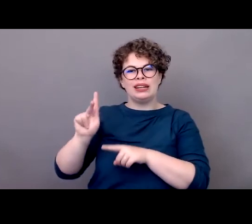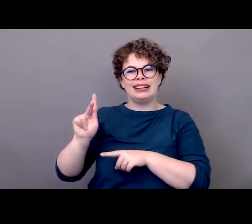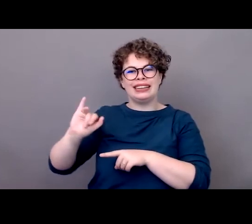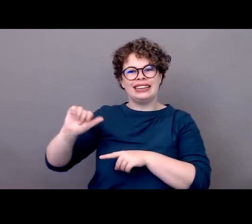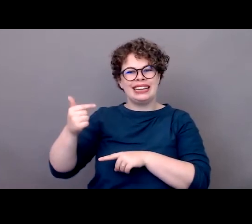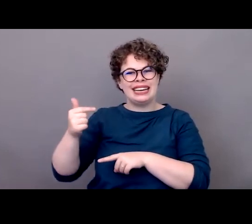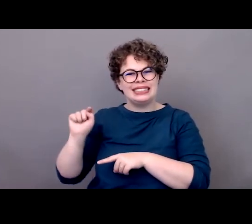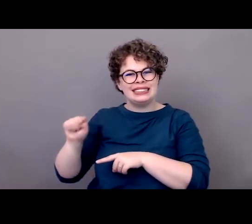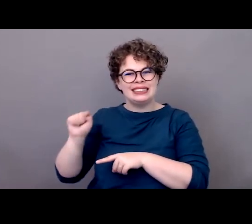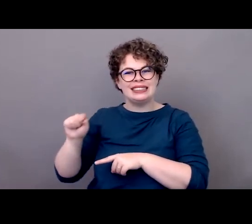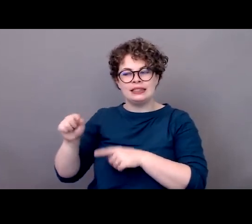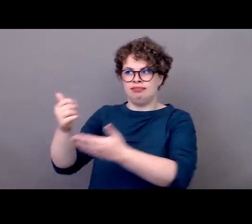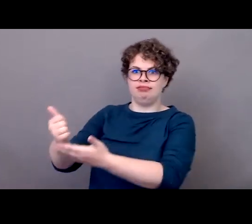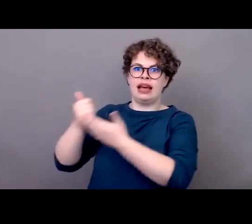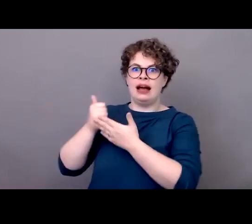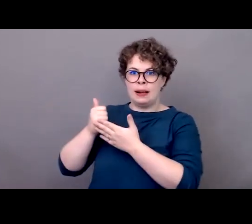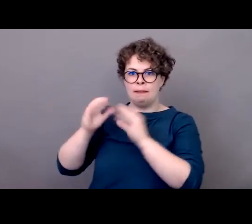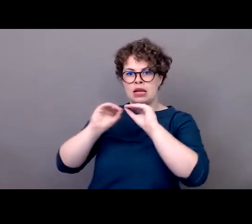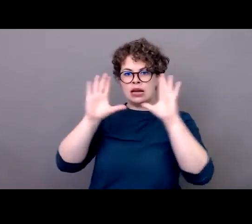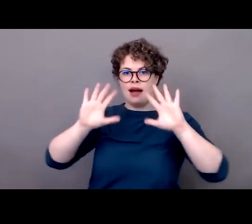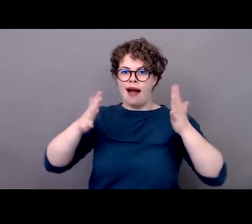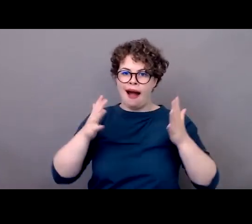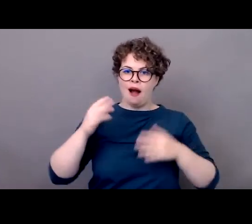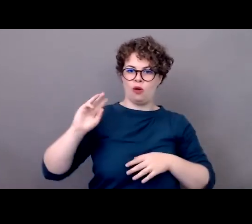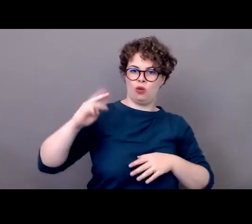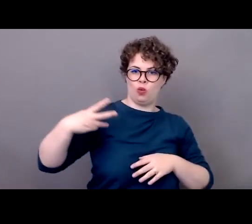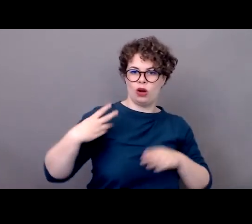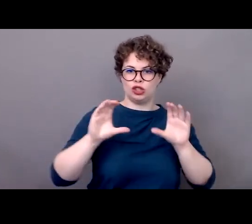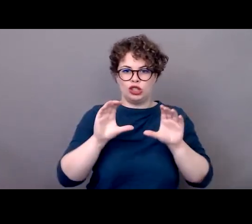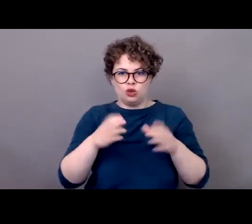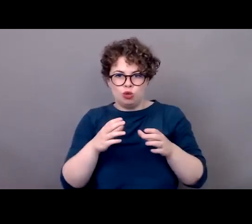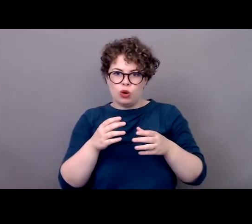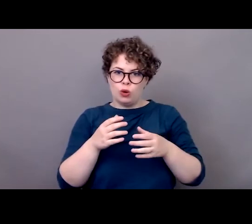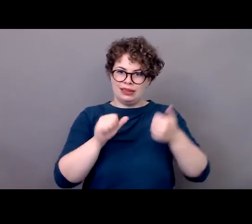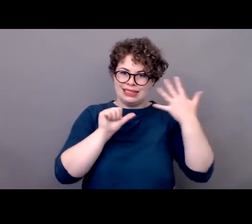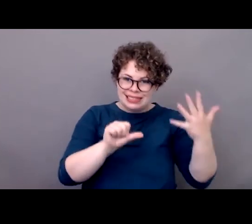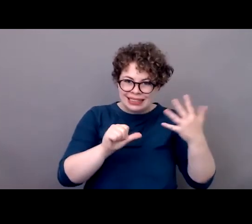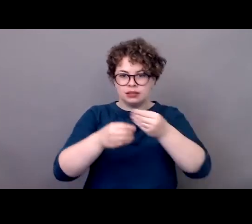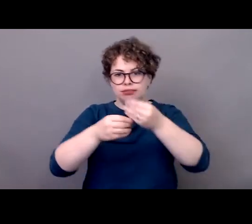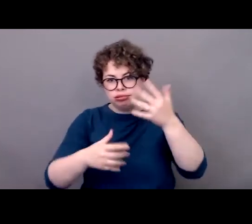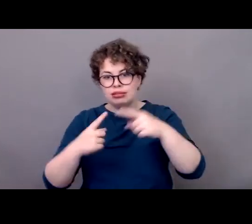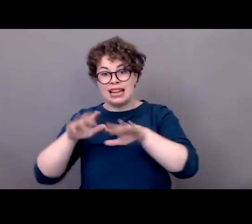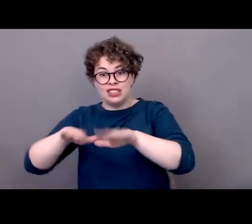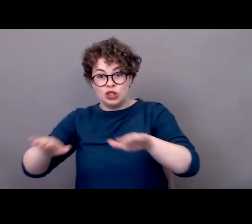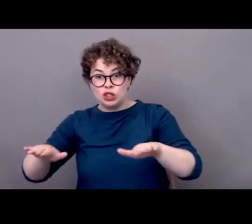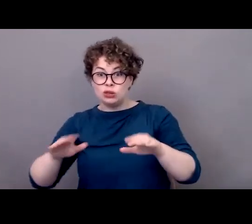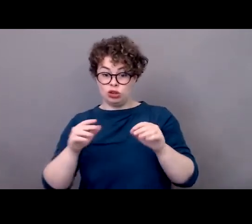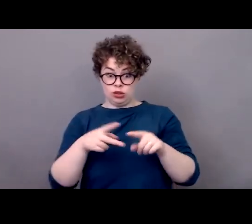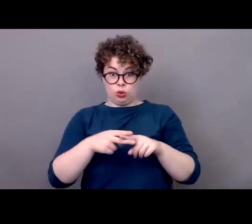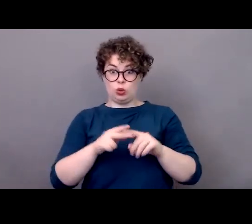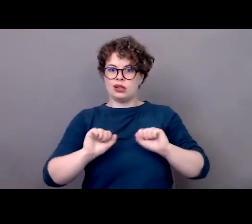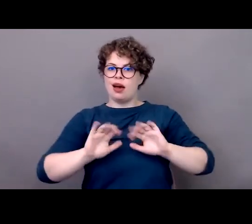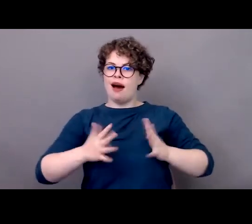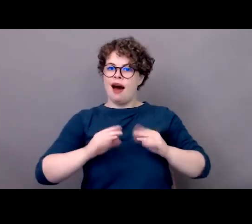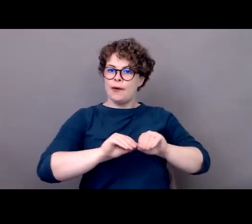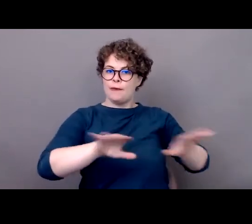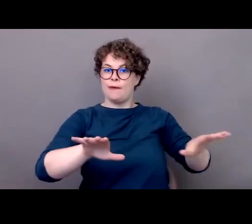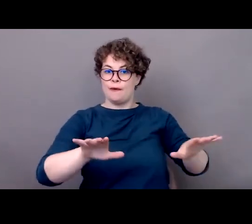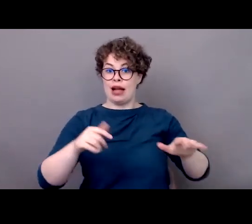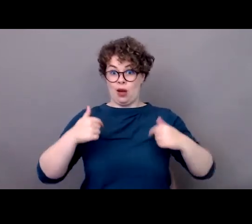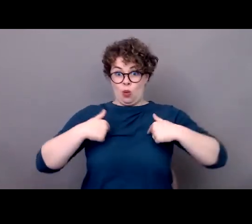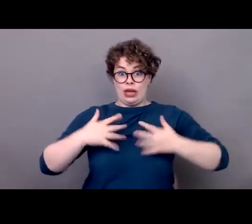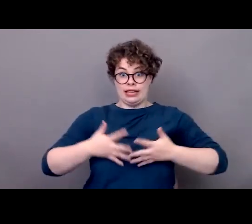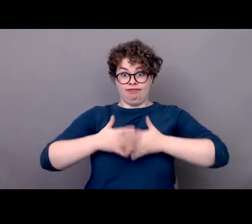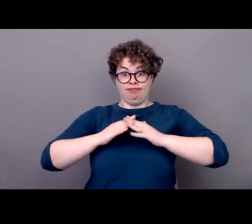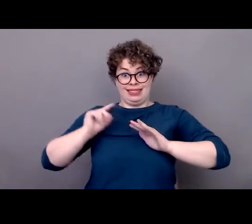tool that we can definitely share. And it is a self-training tool kit, which is really good.